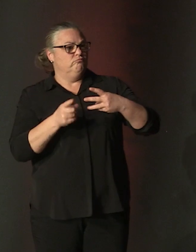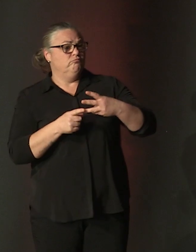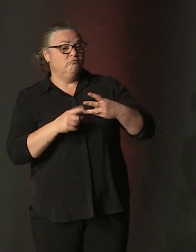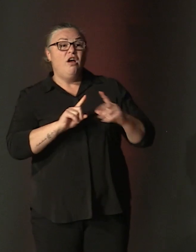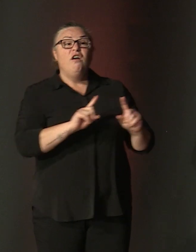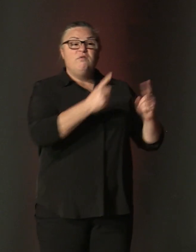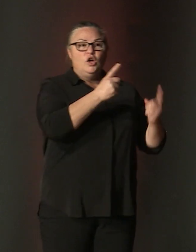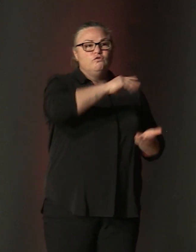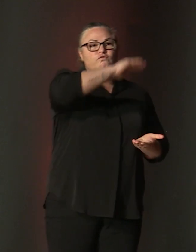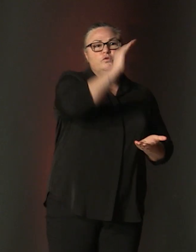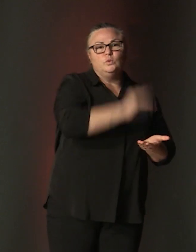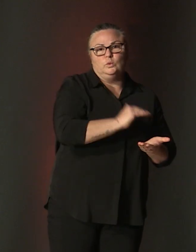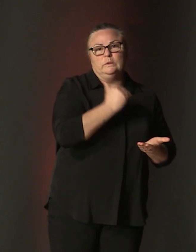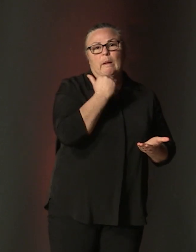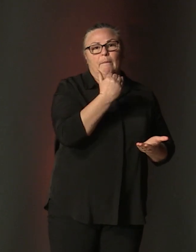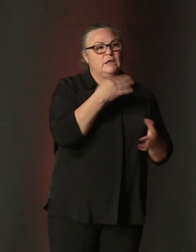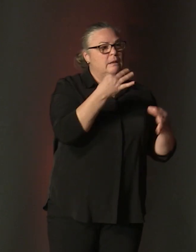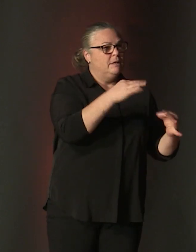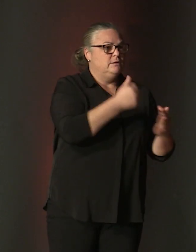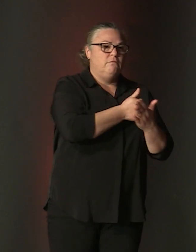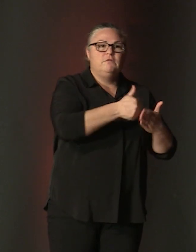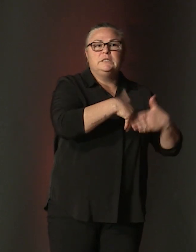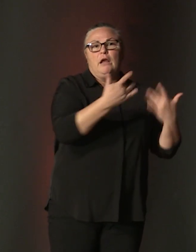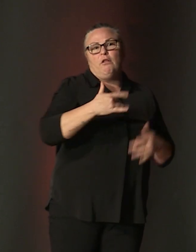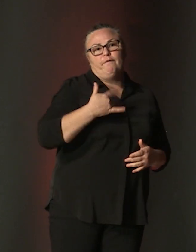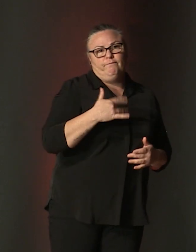That works very well, for example, with reusable cups.